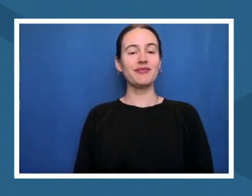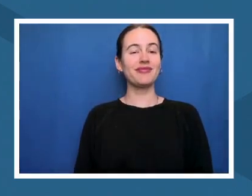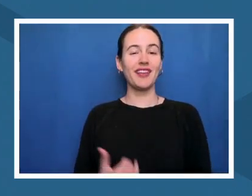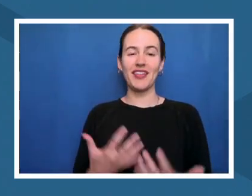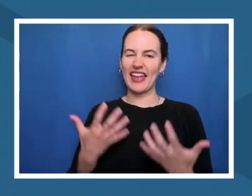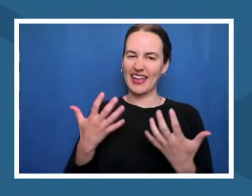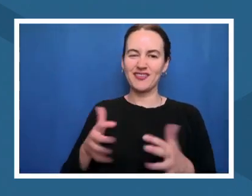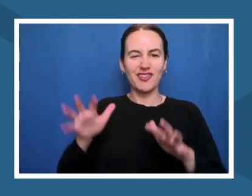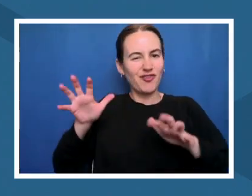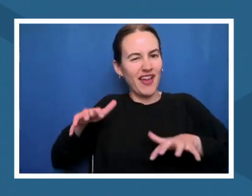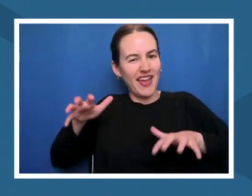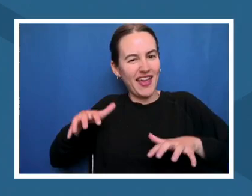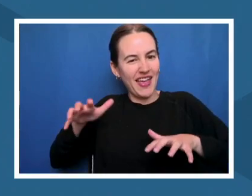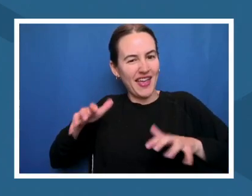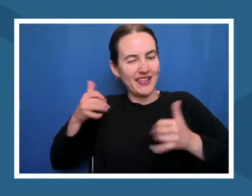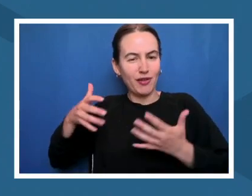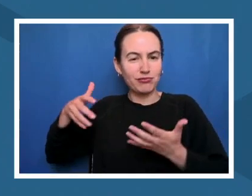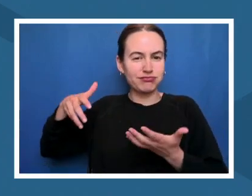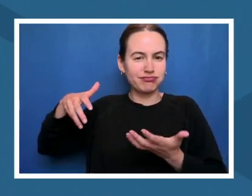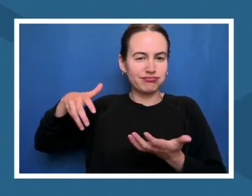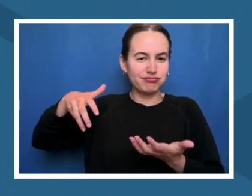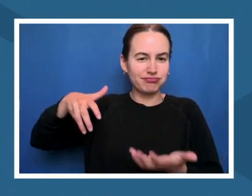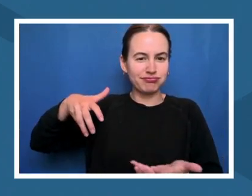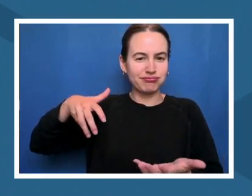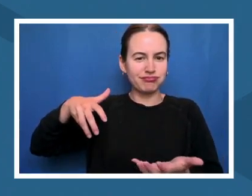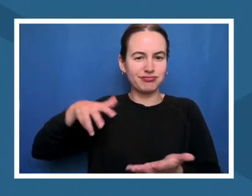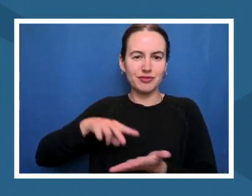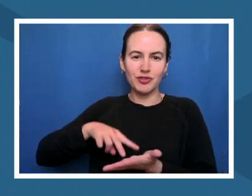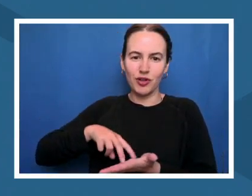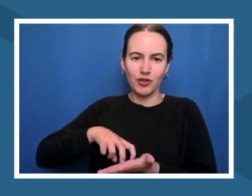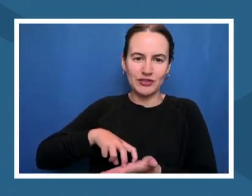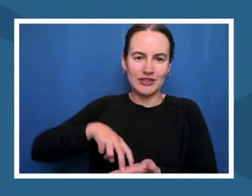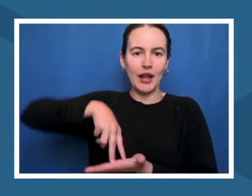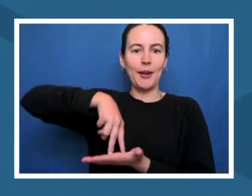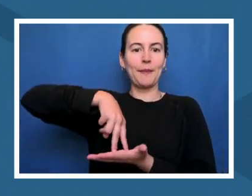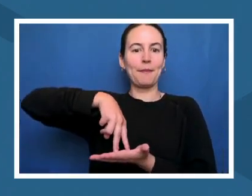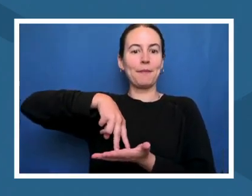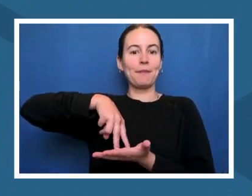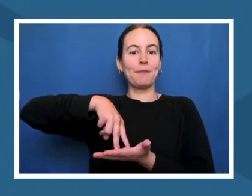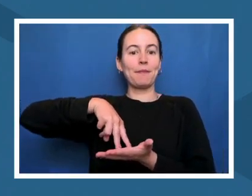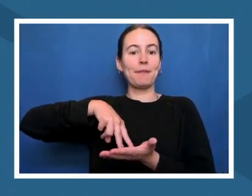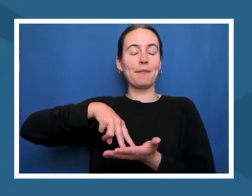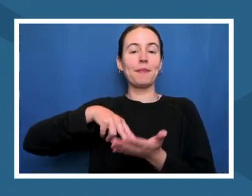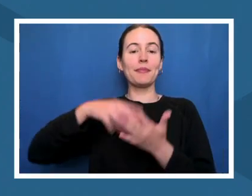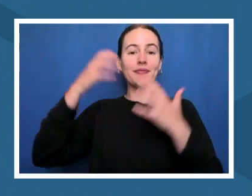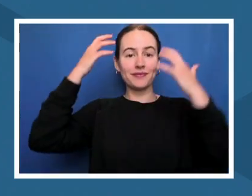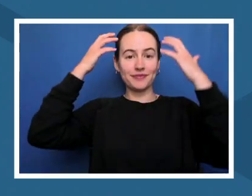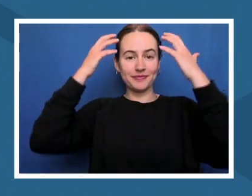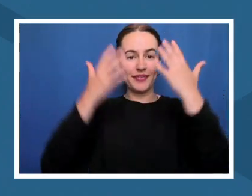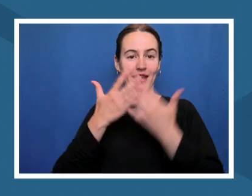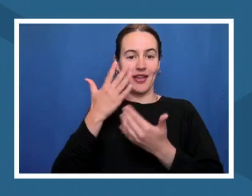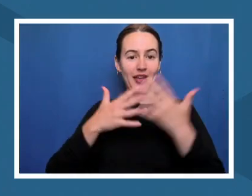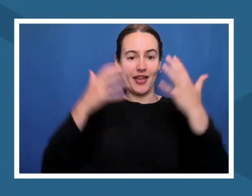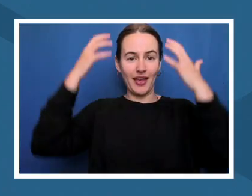rain so stand up tall bring your fingertips to your head